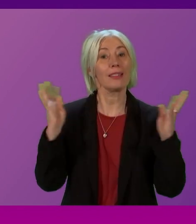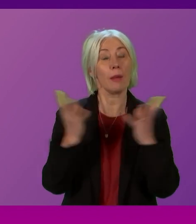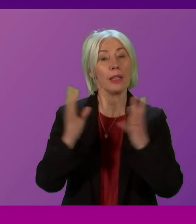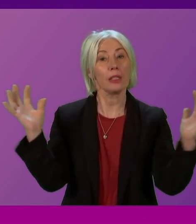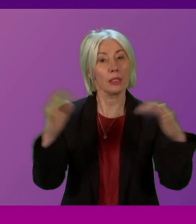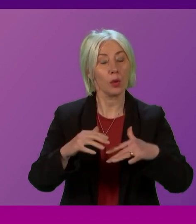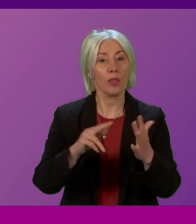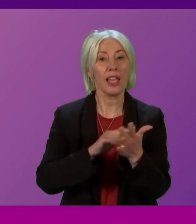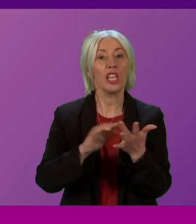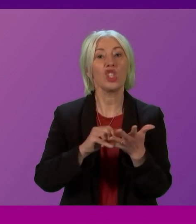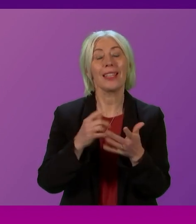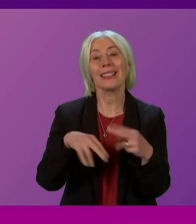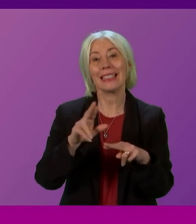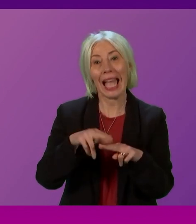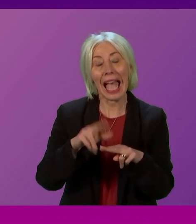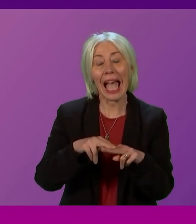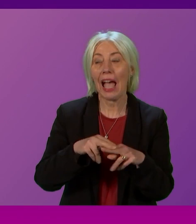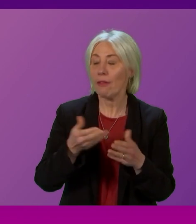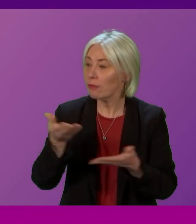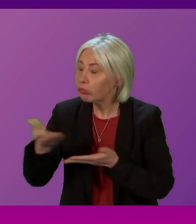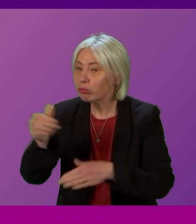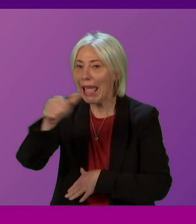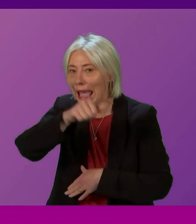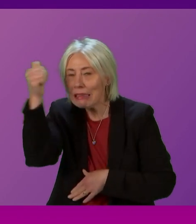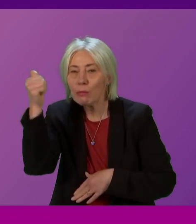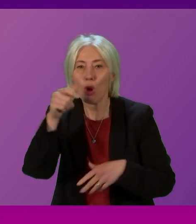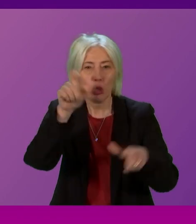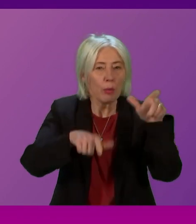staff, representatives of organisations and experts who work across our NHS.